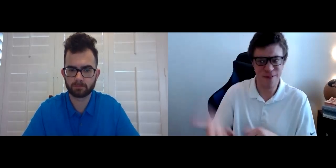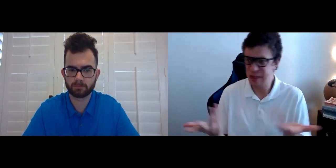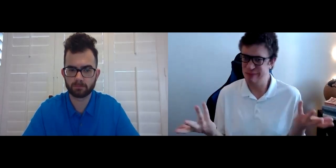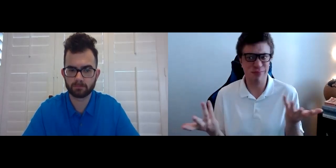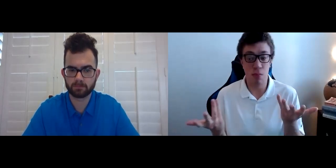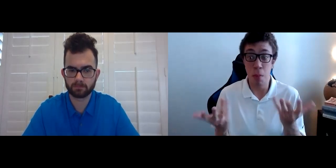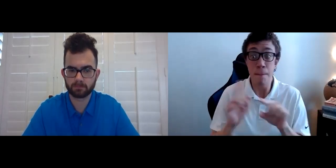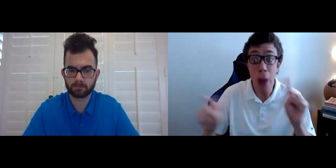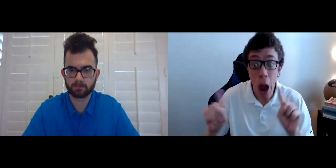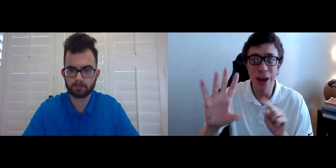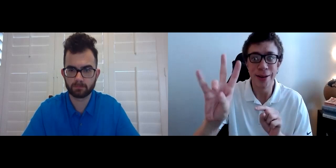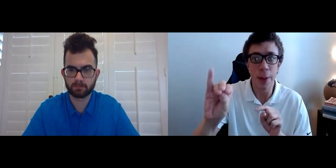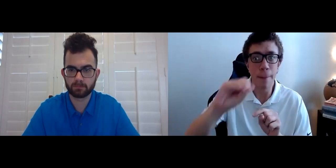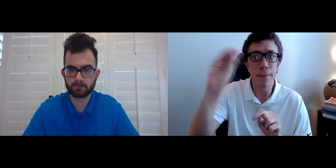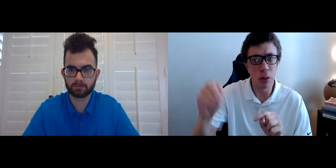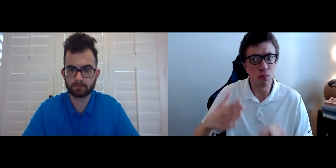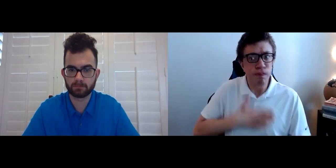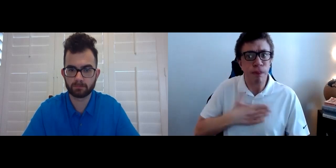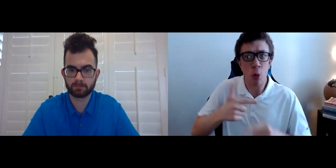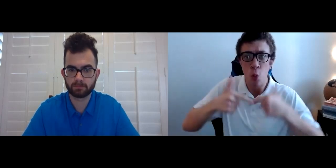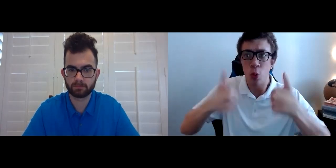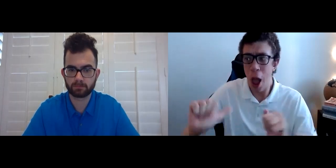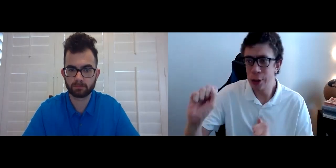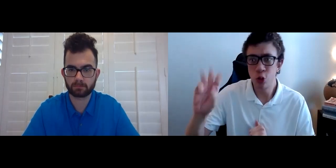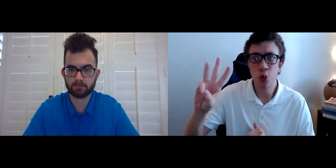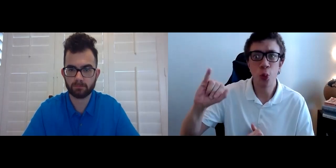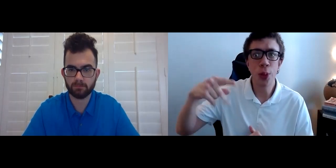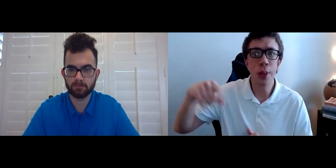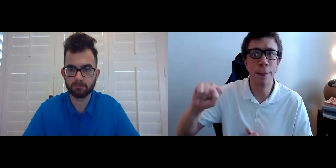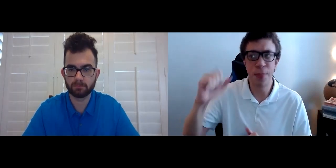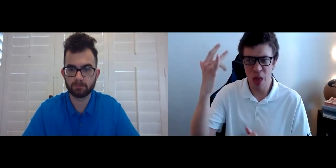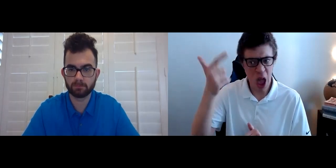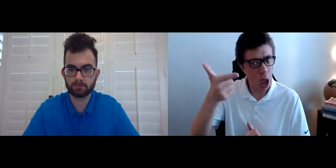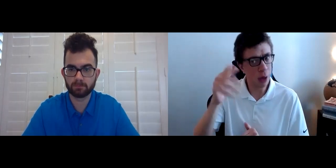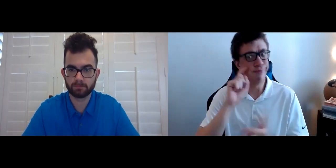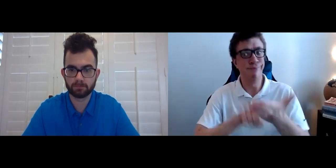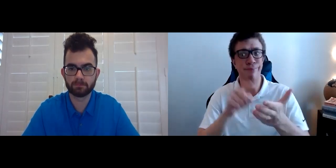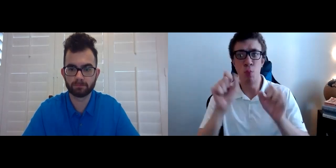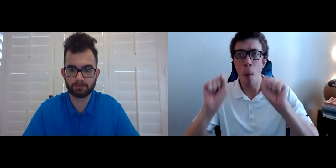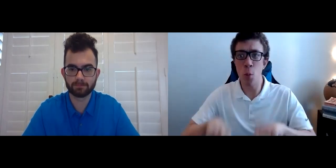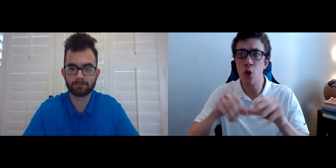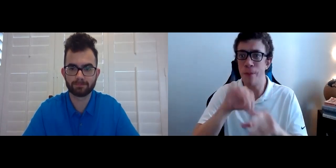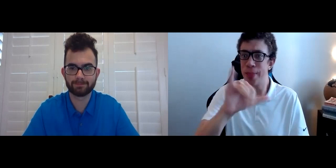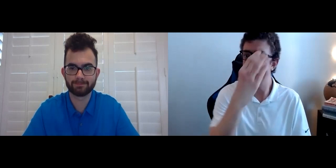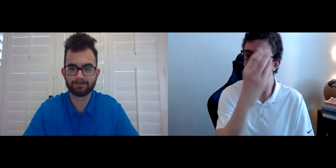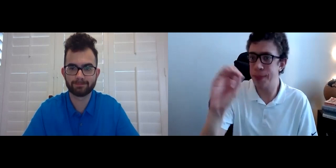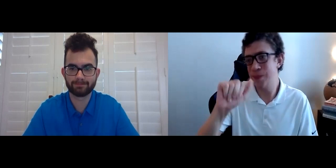never use any sort of bill-splitting app. But about 70% of them are interested in trying